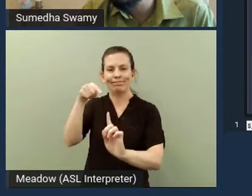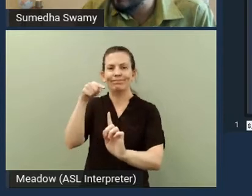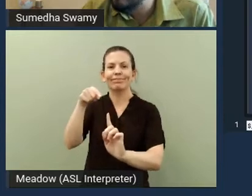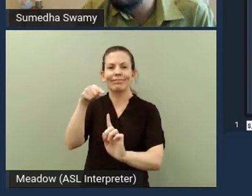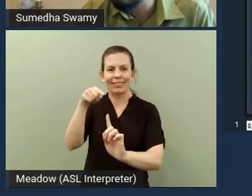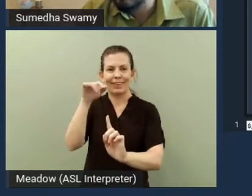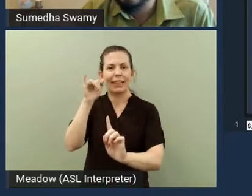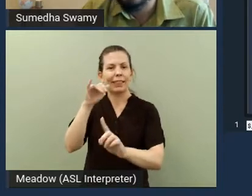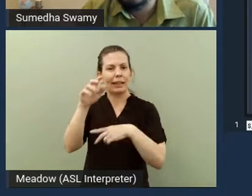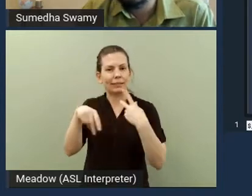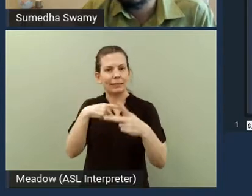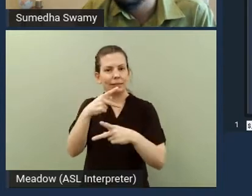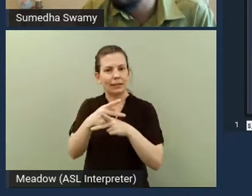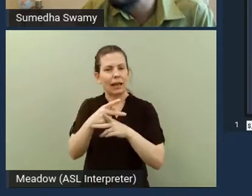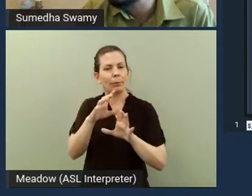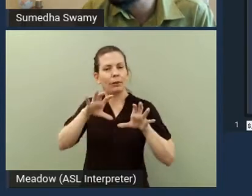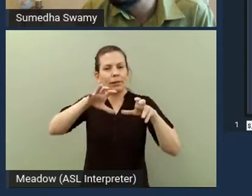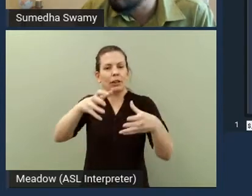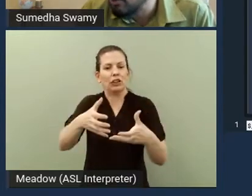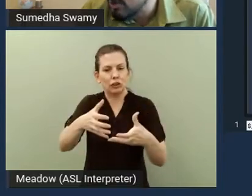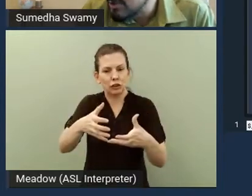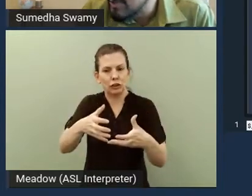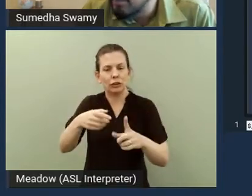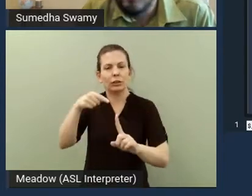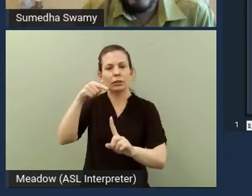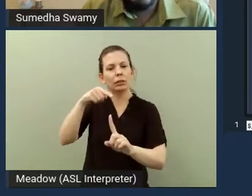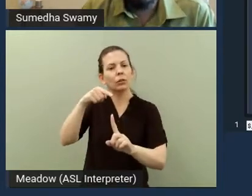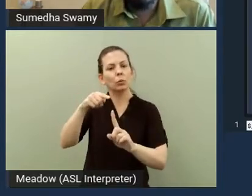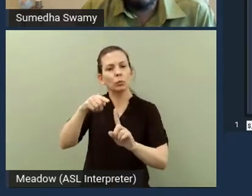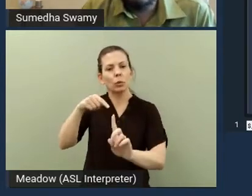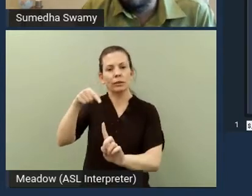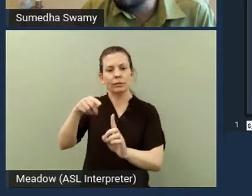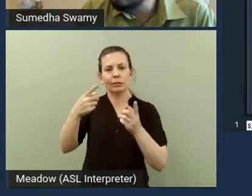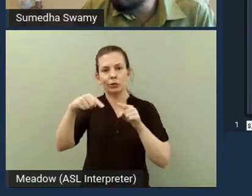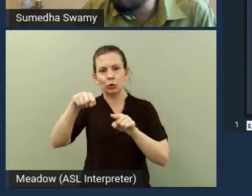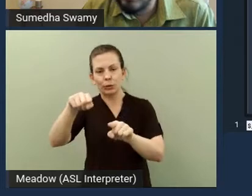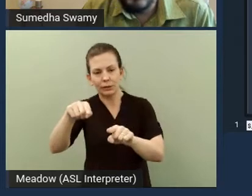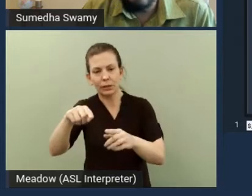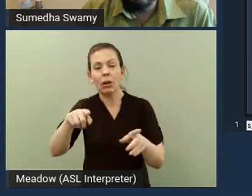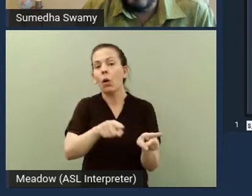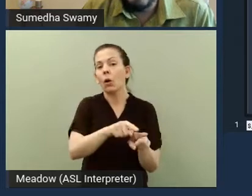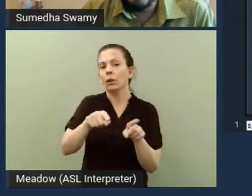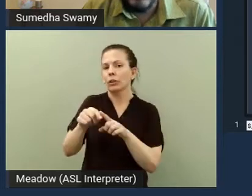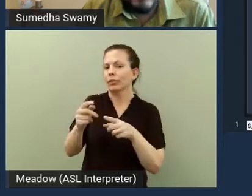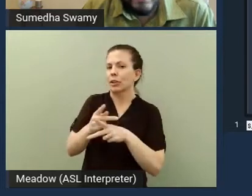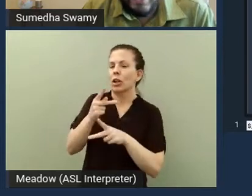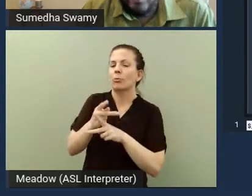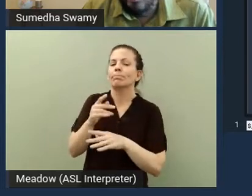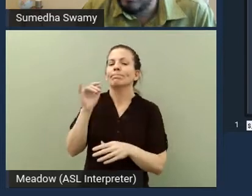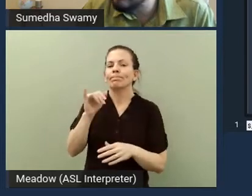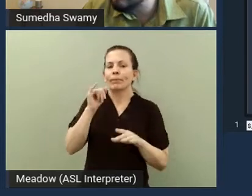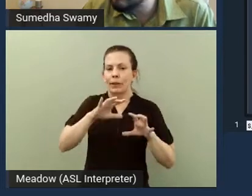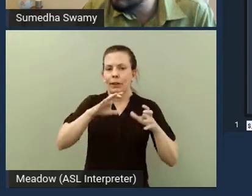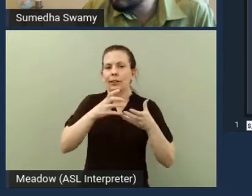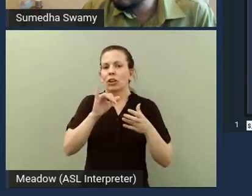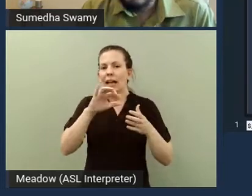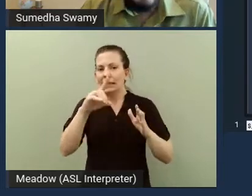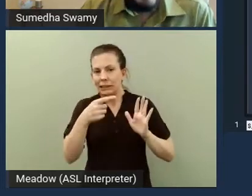of that particular cluster was Kerberos. We also figured out what the cluster ID was.